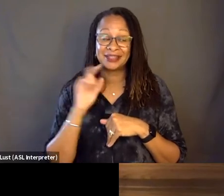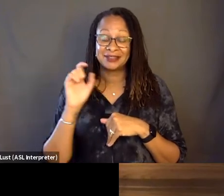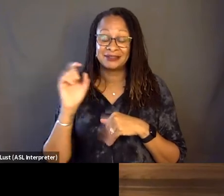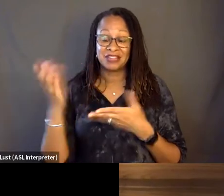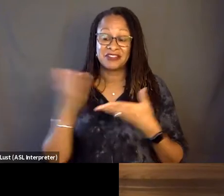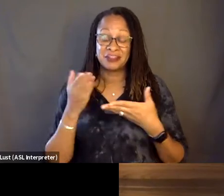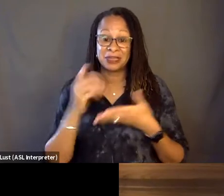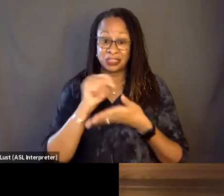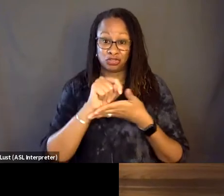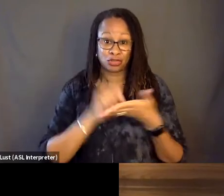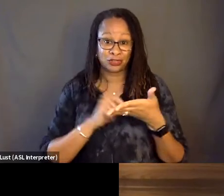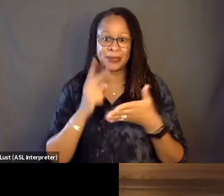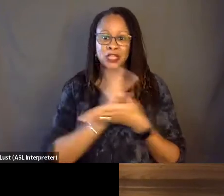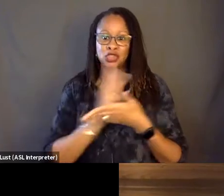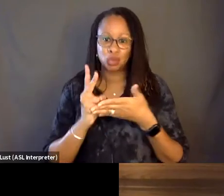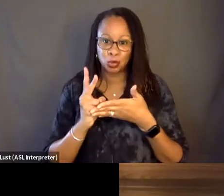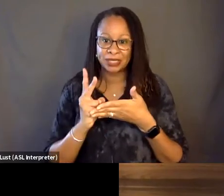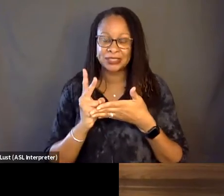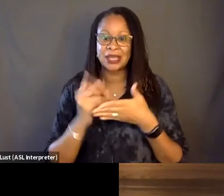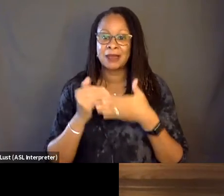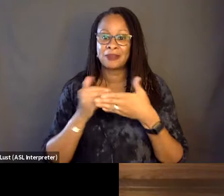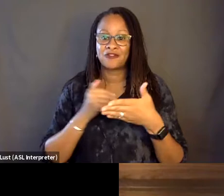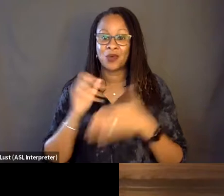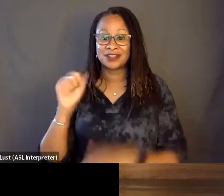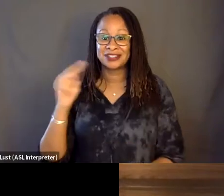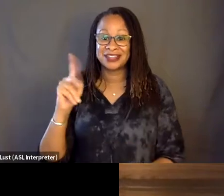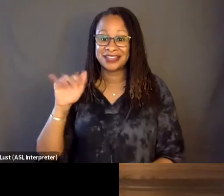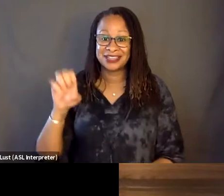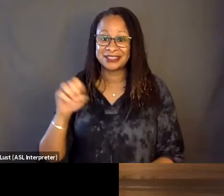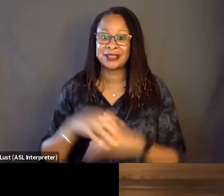And like a "60 Minutes" piece, I just-- oh, here's the transcript.